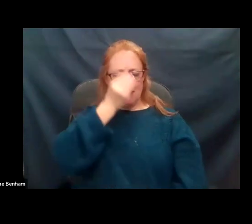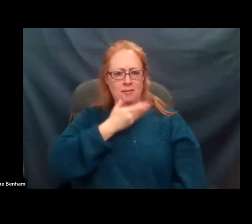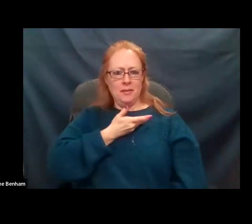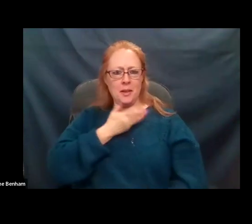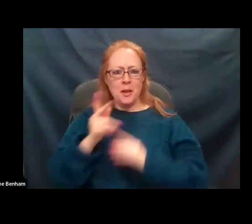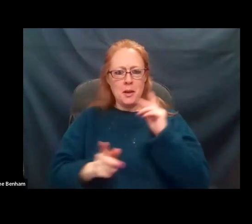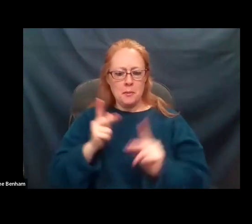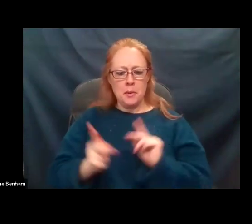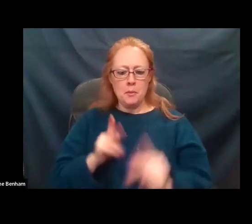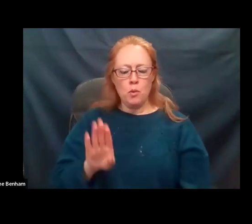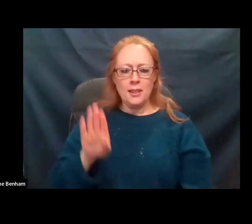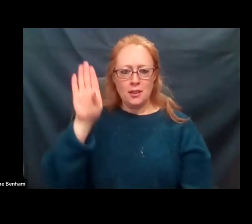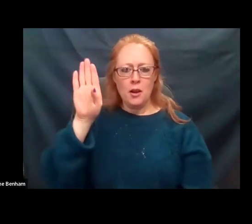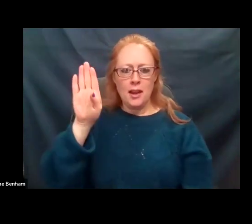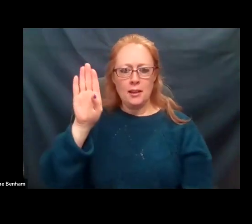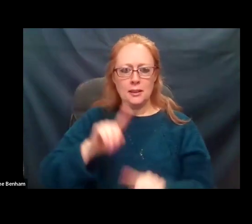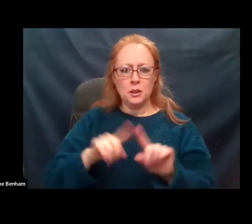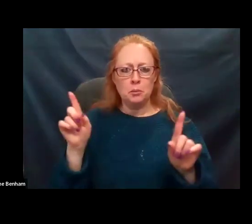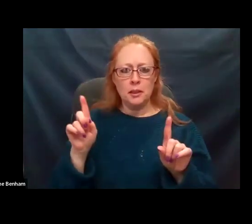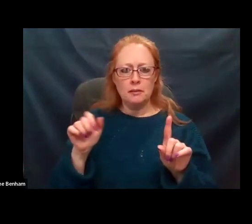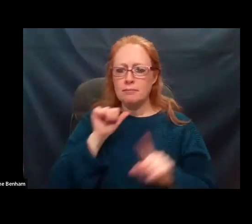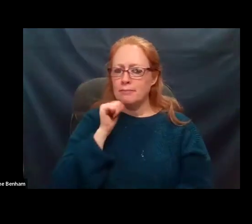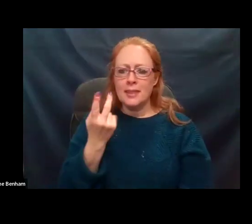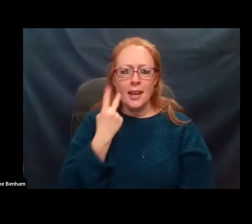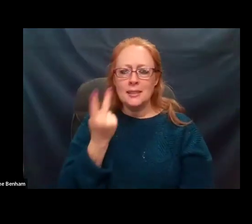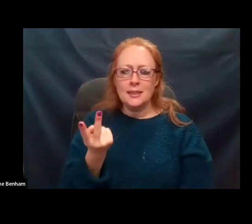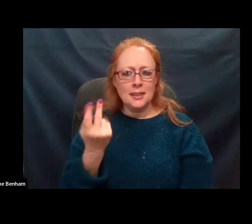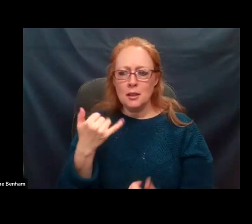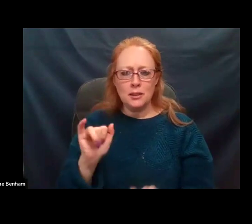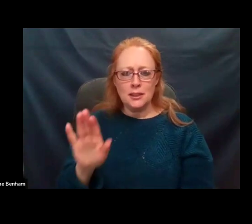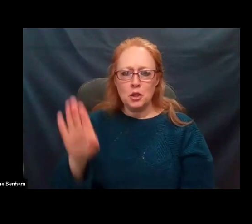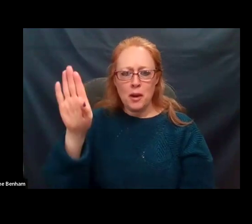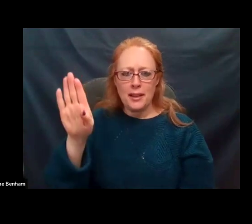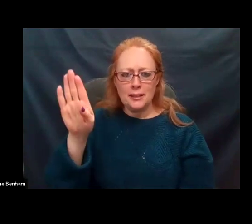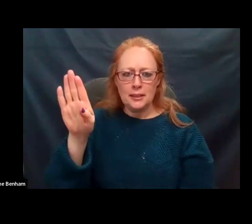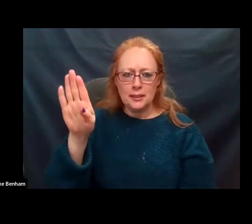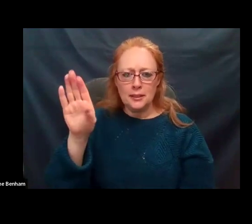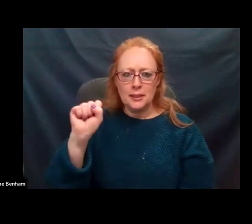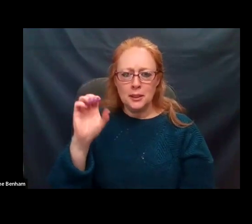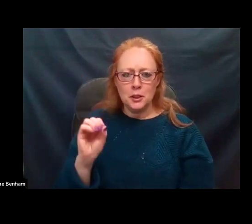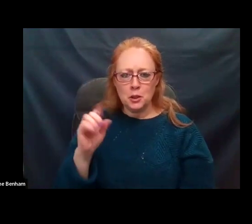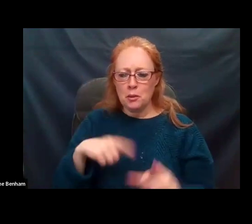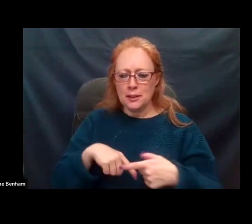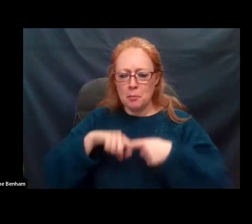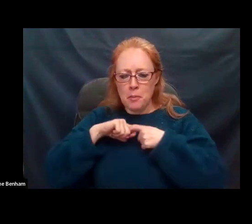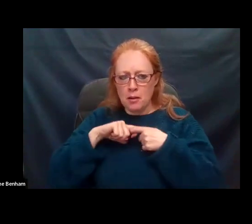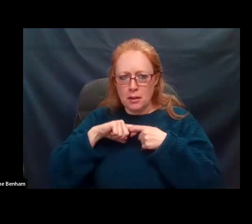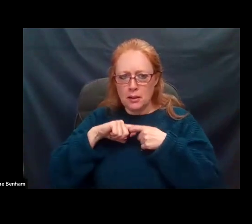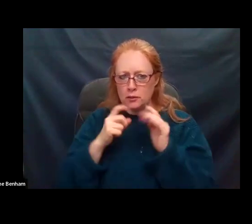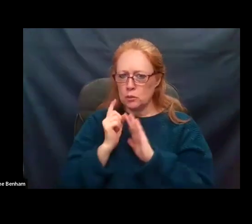That would be great